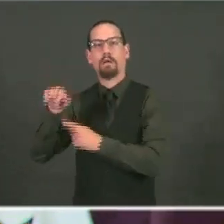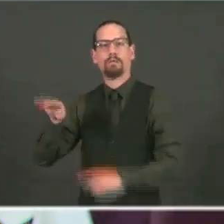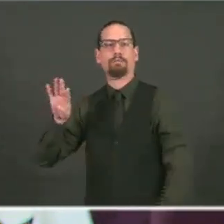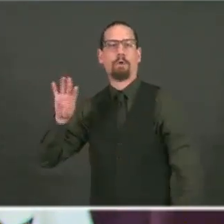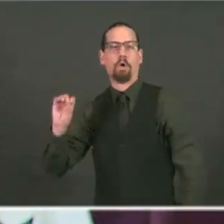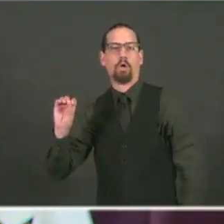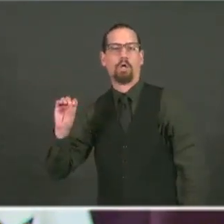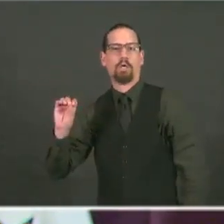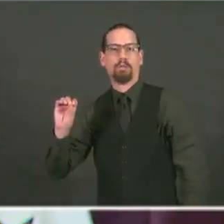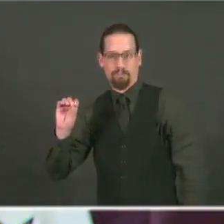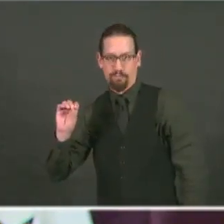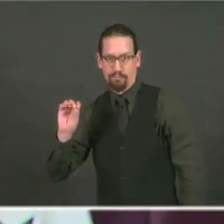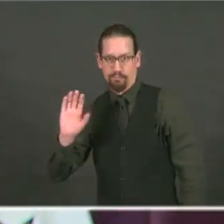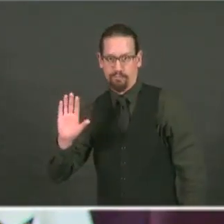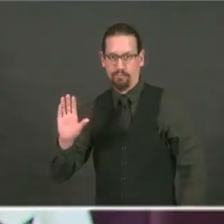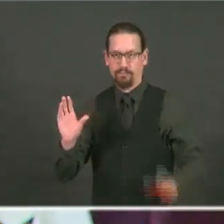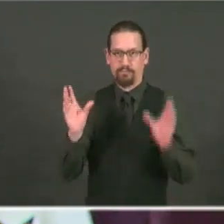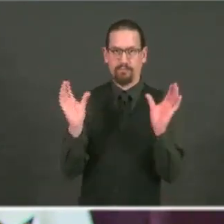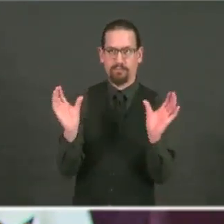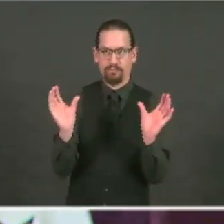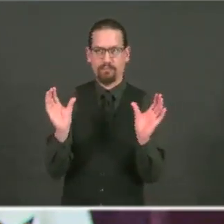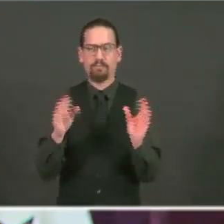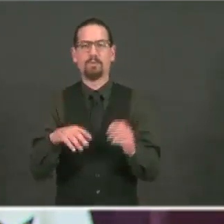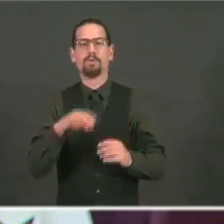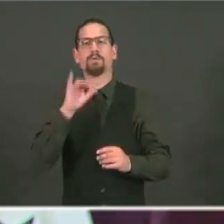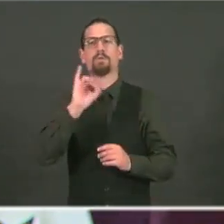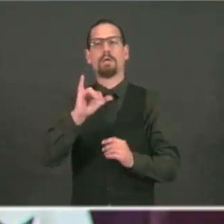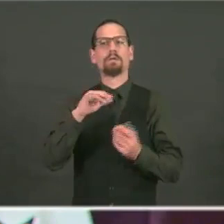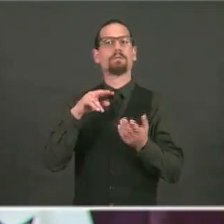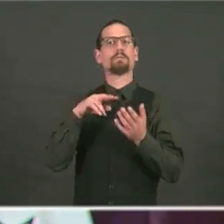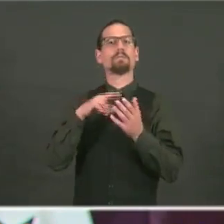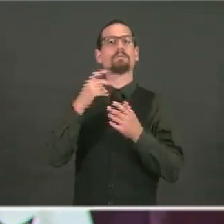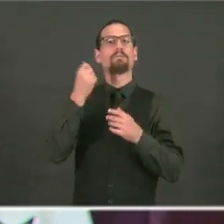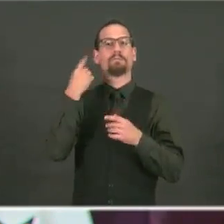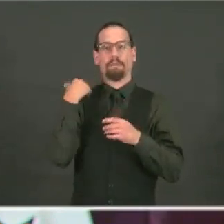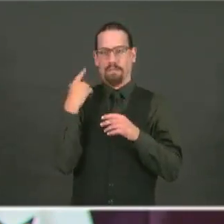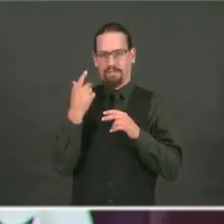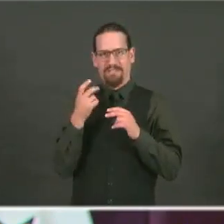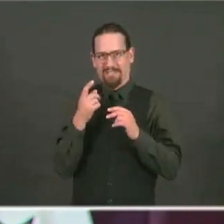WITHOUT THOSE CASES OUR OVERALL CASE NUMBERS WERE STABLE,